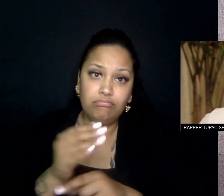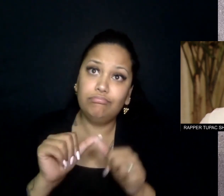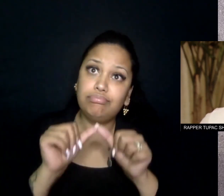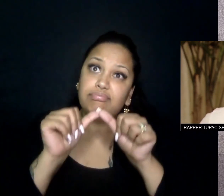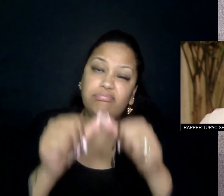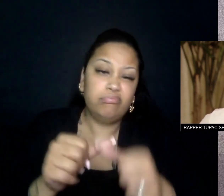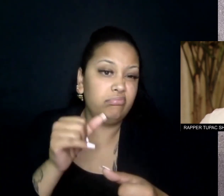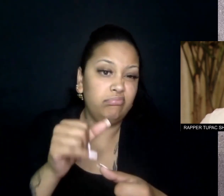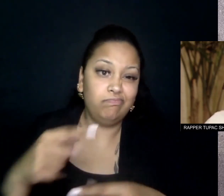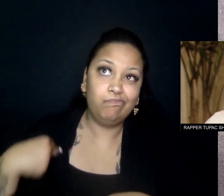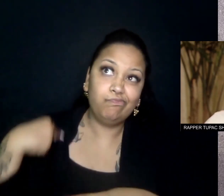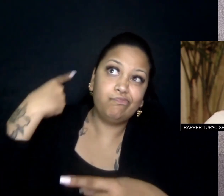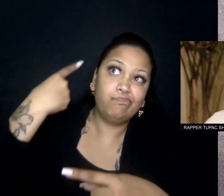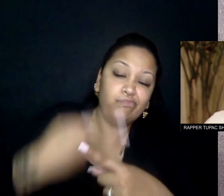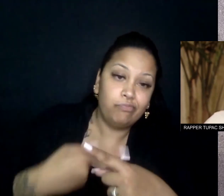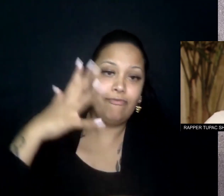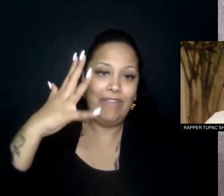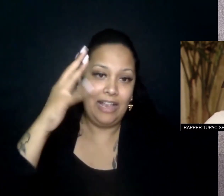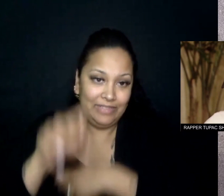His career only lasted five years,